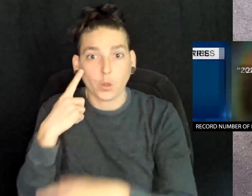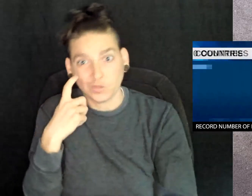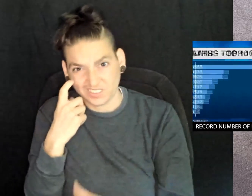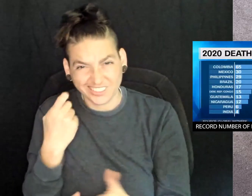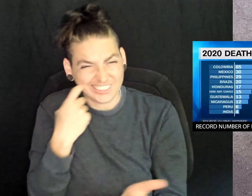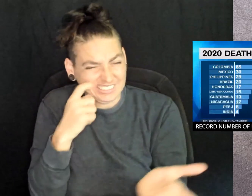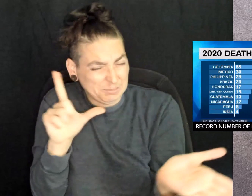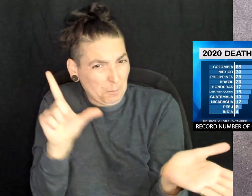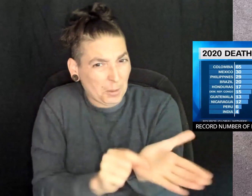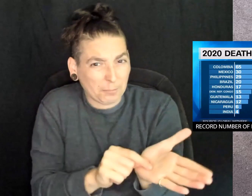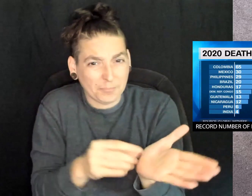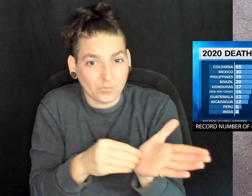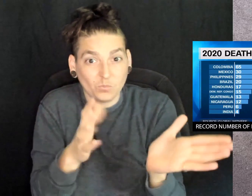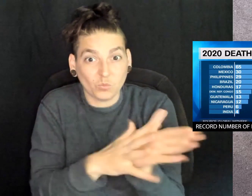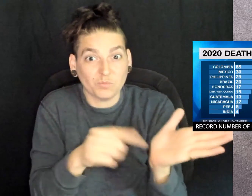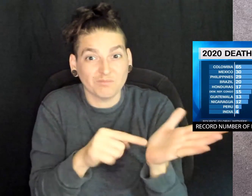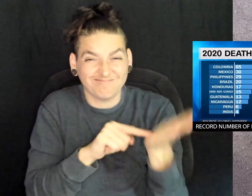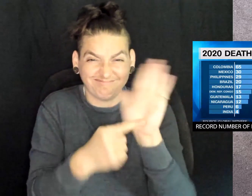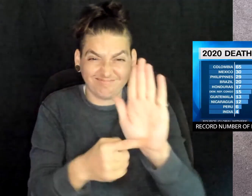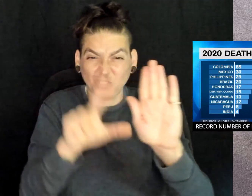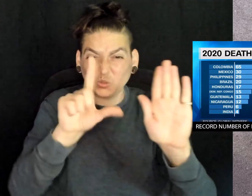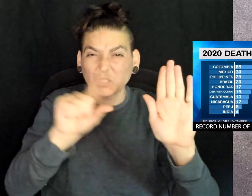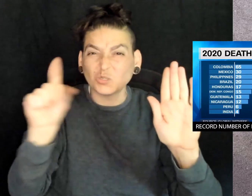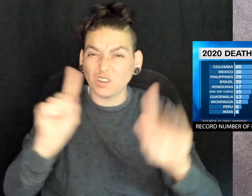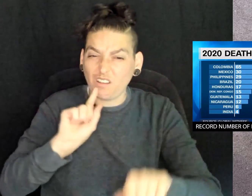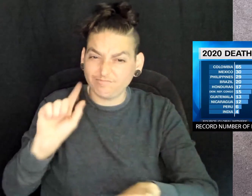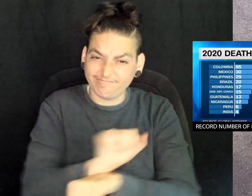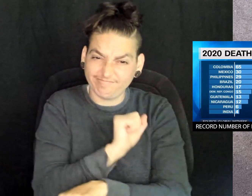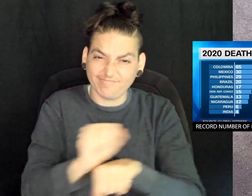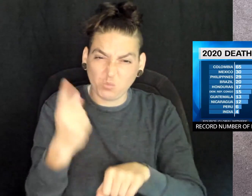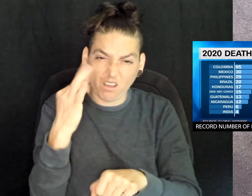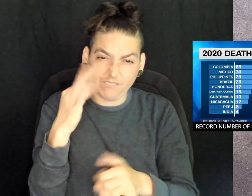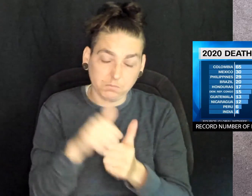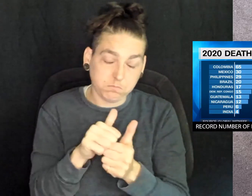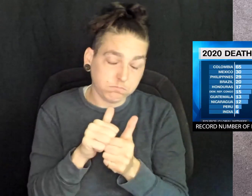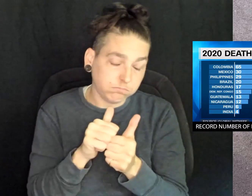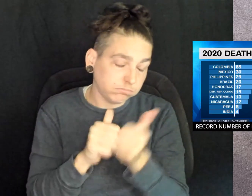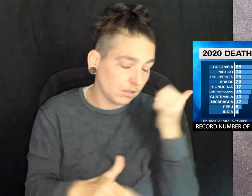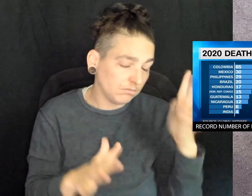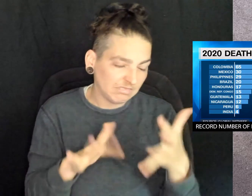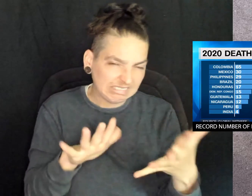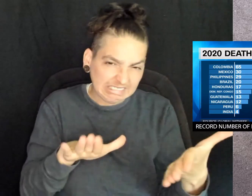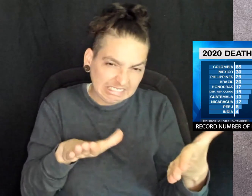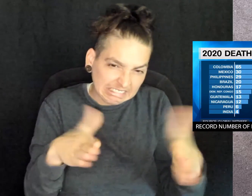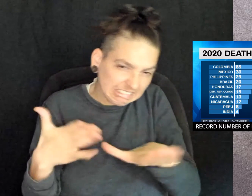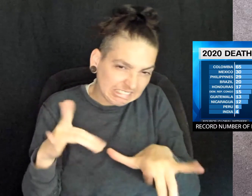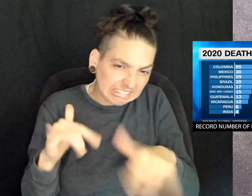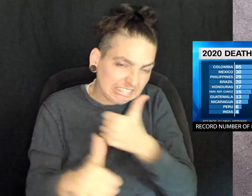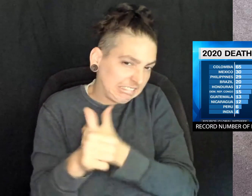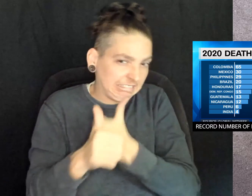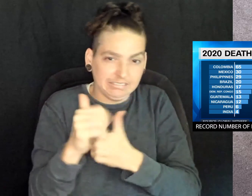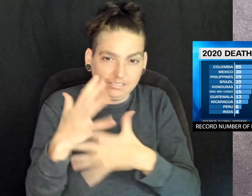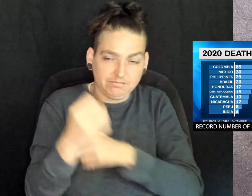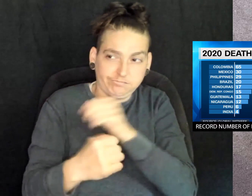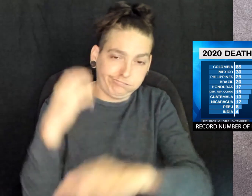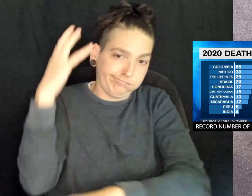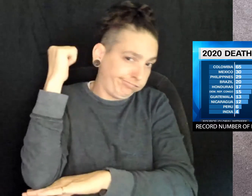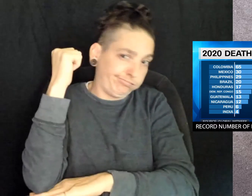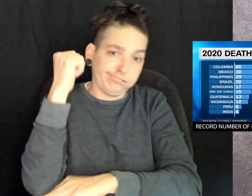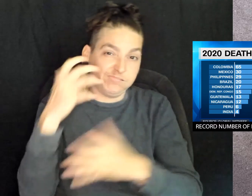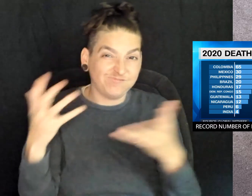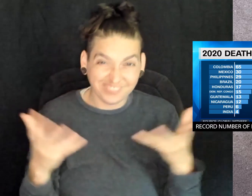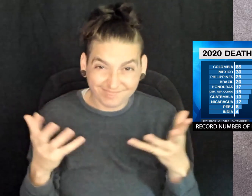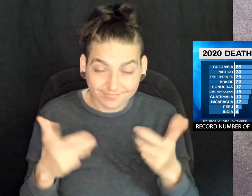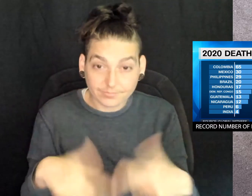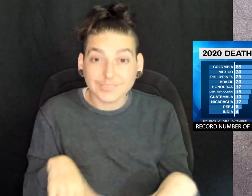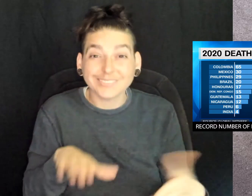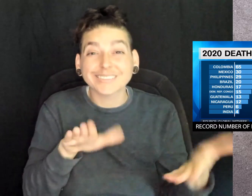Global Witness just published a report that revealed 2020 was the deadliest year